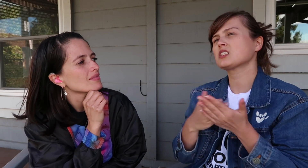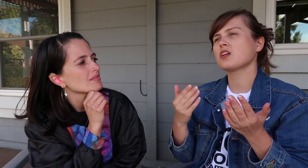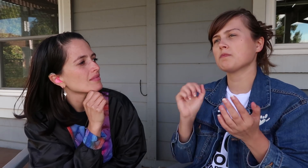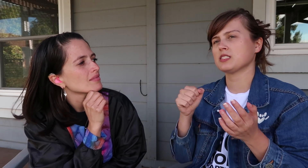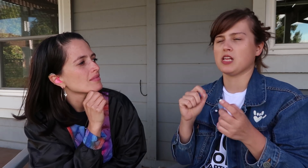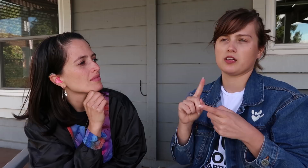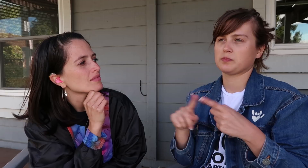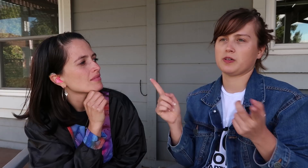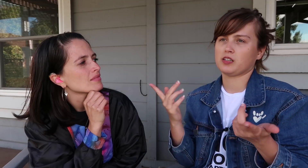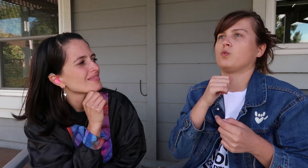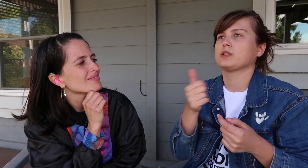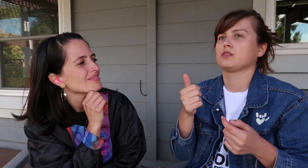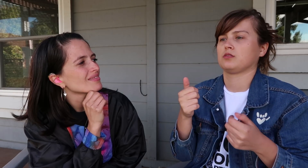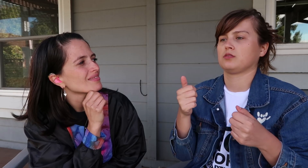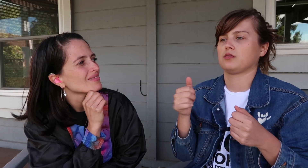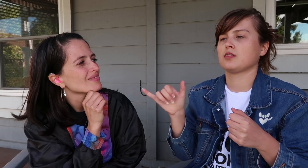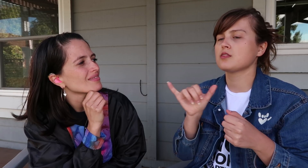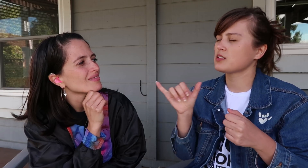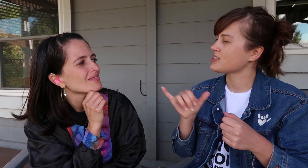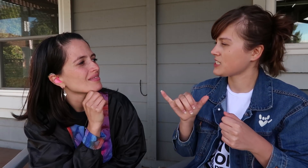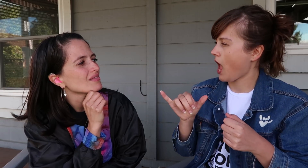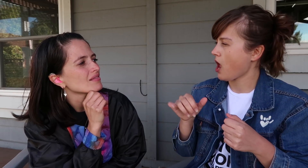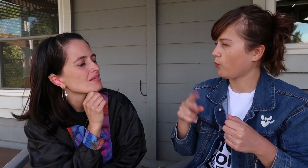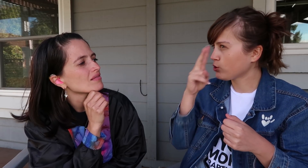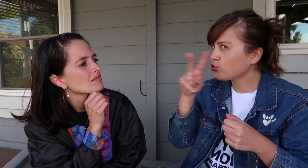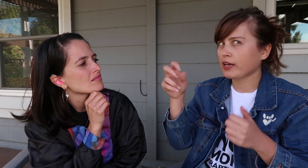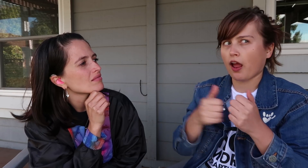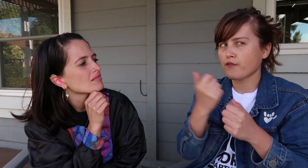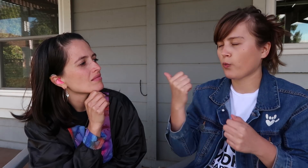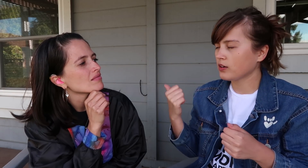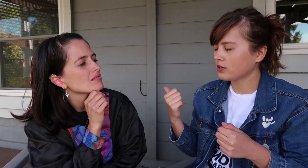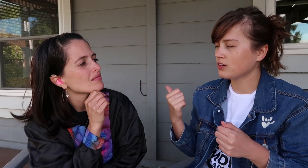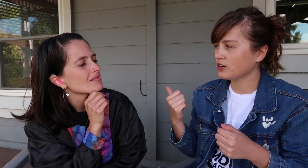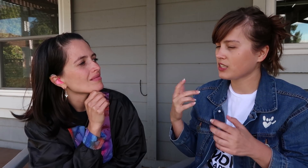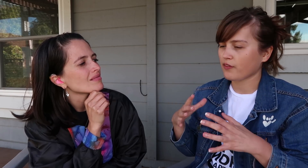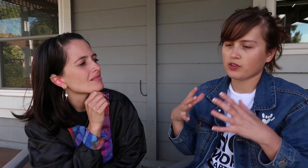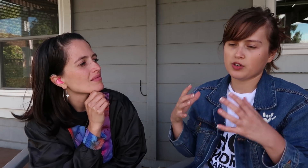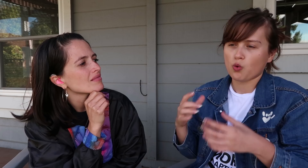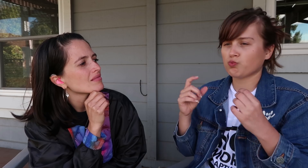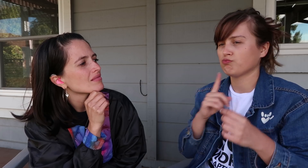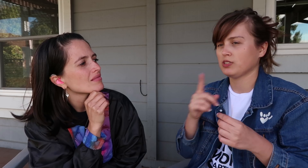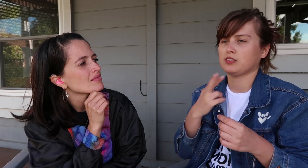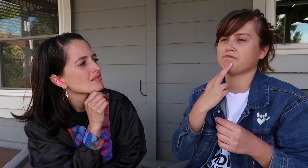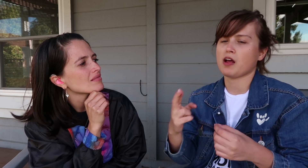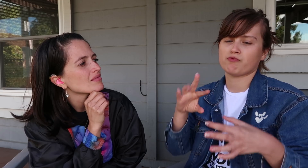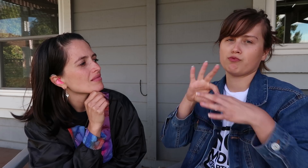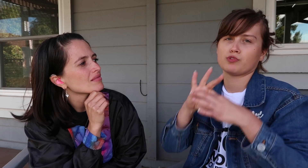I had some friends, but it wasn't the same like everyone else in school had.